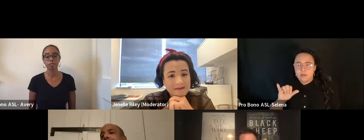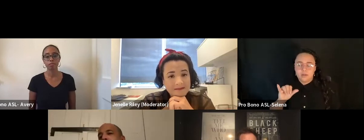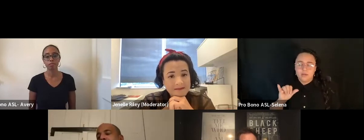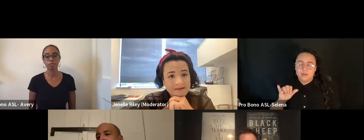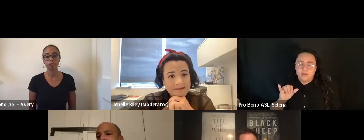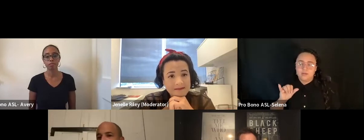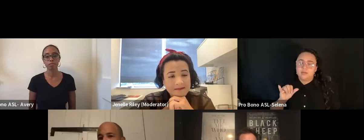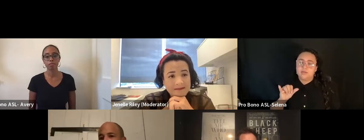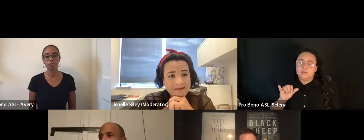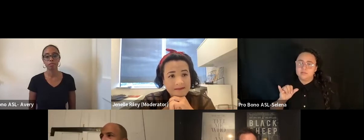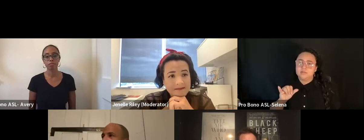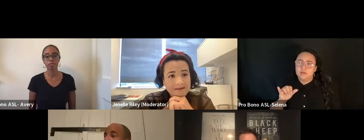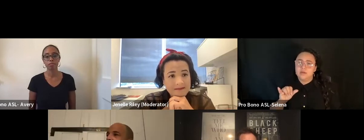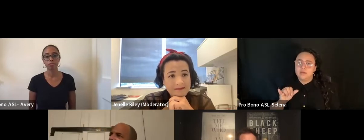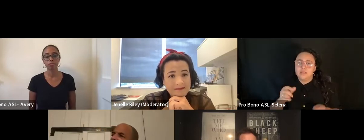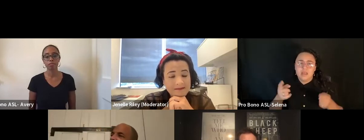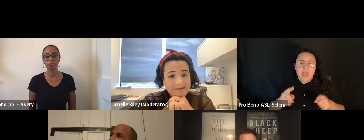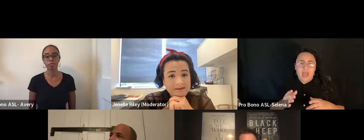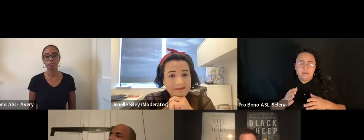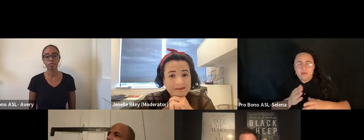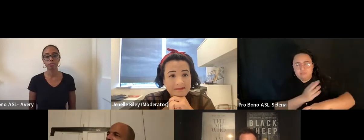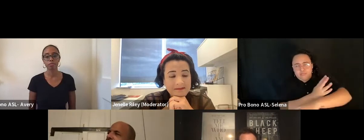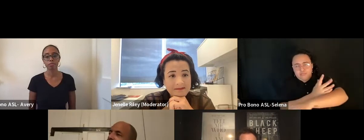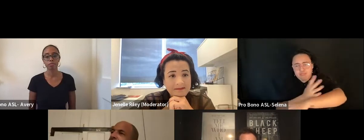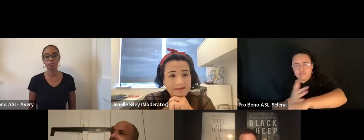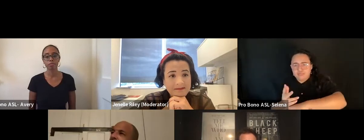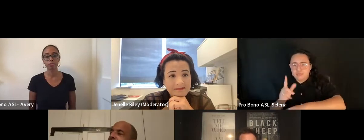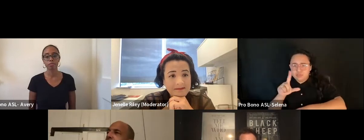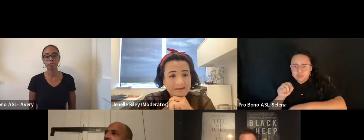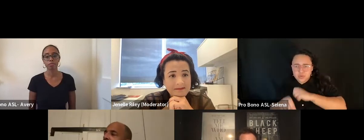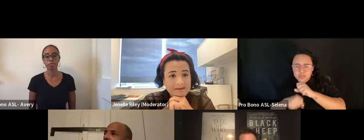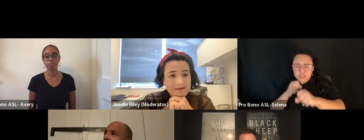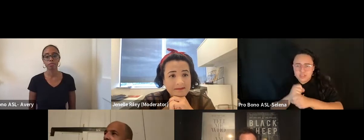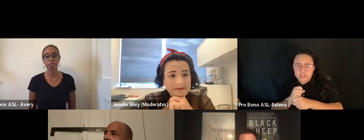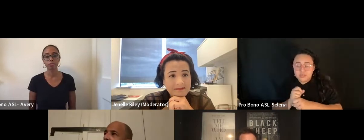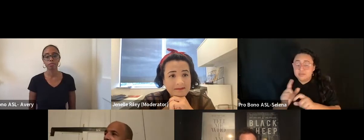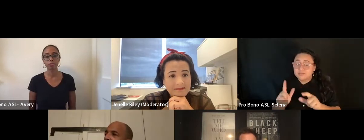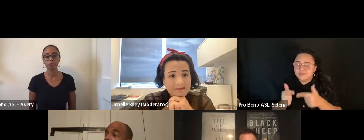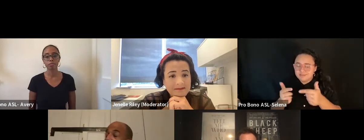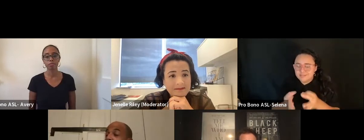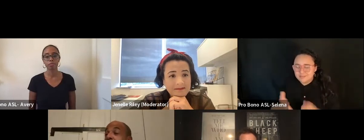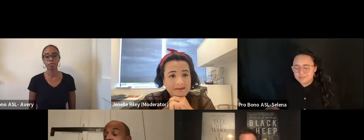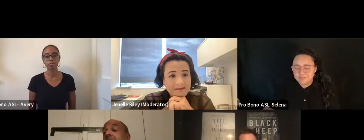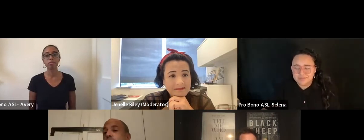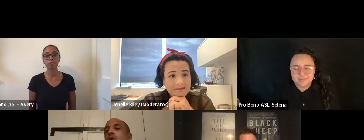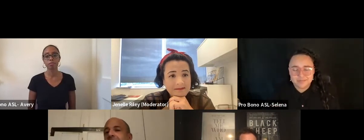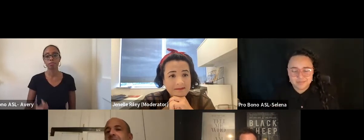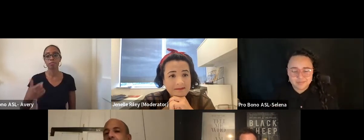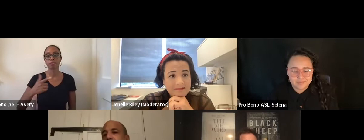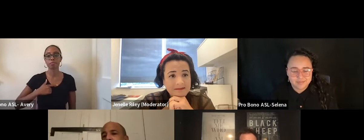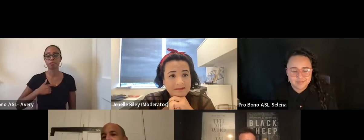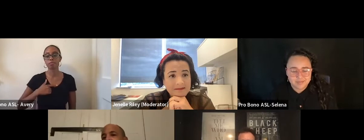That became, you know, a thing that we became, I think increasingly interested in and how we can